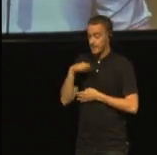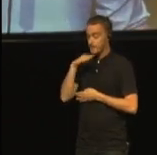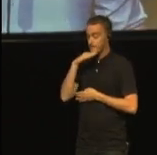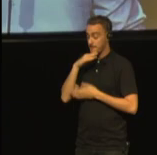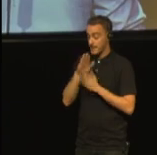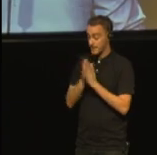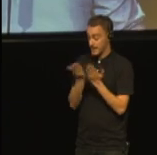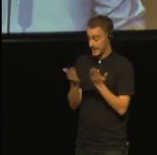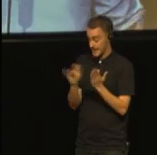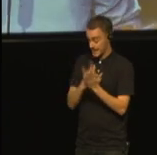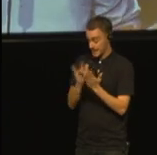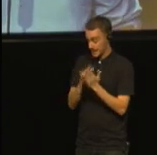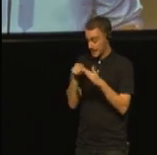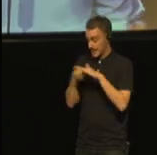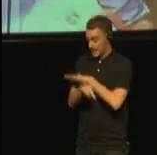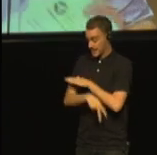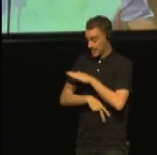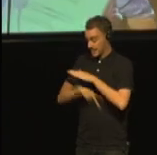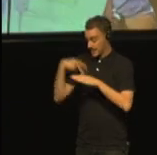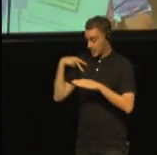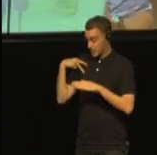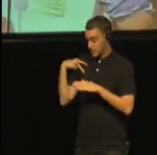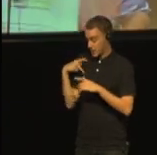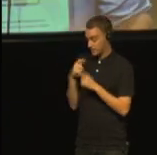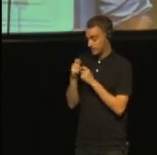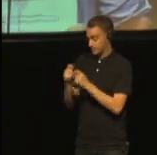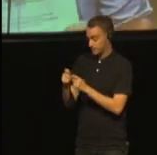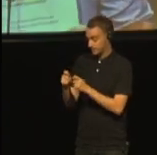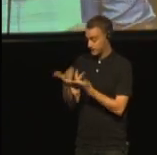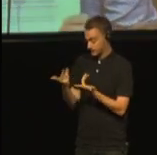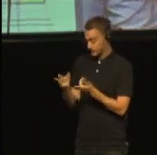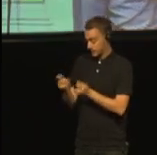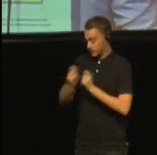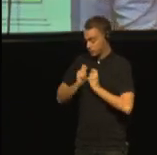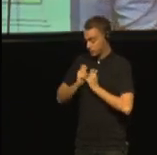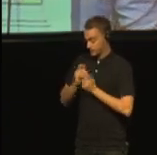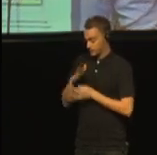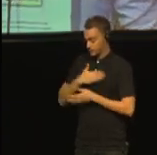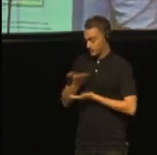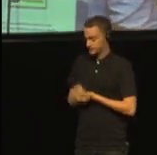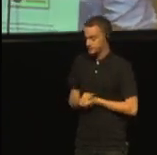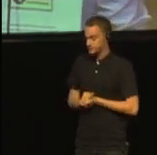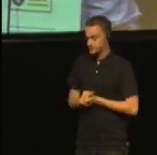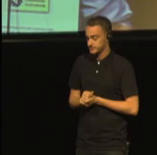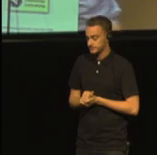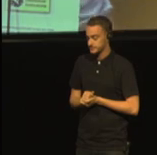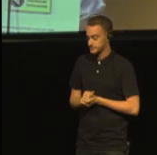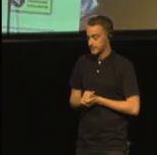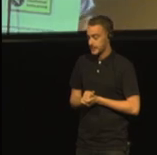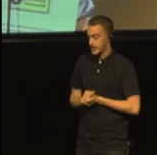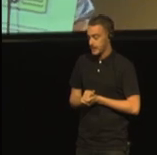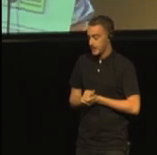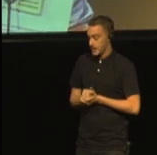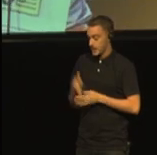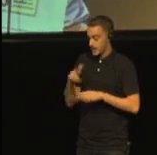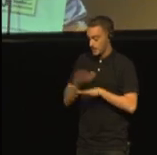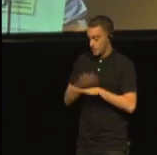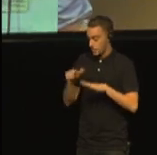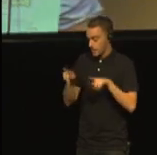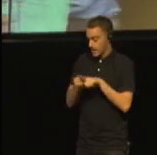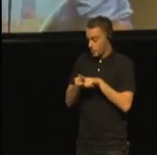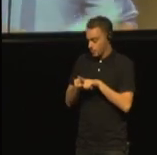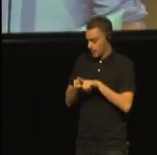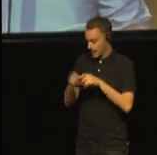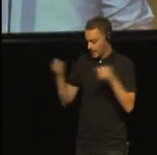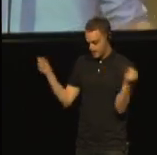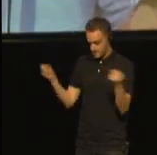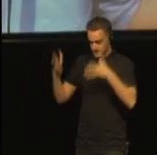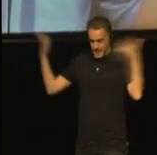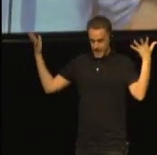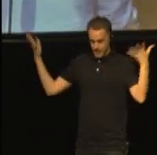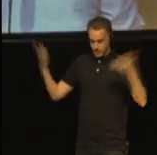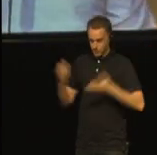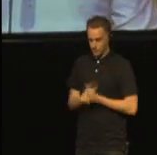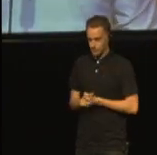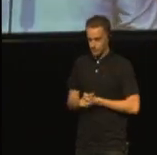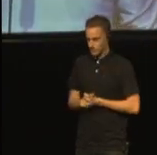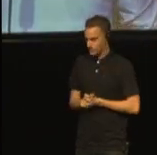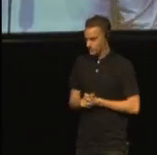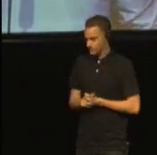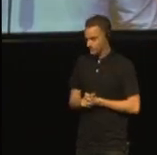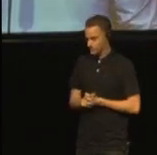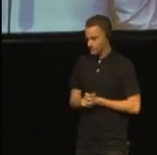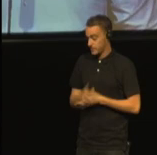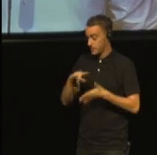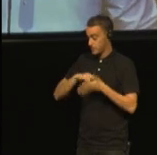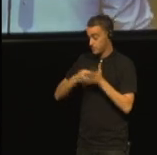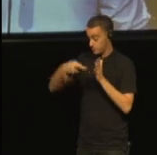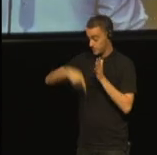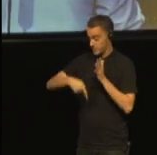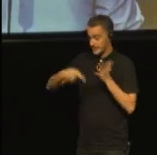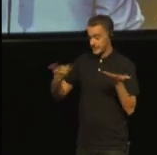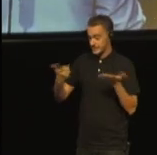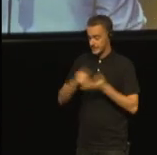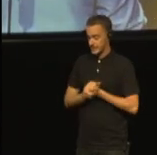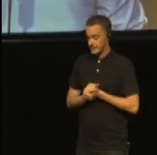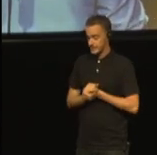In my world, this product is a little miracle. This project, as you have seen now its process,